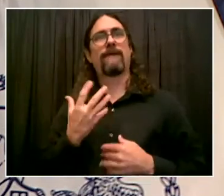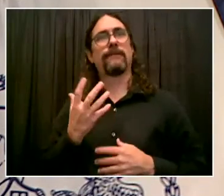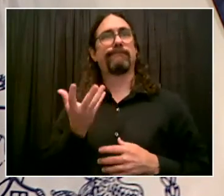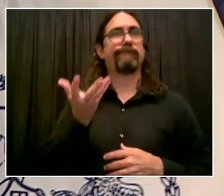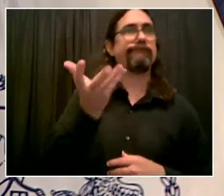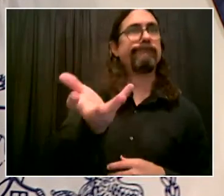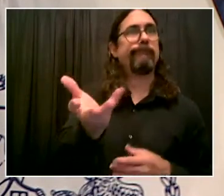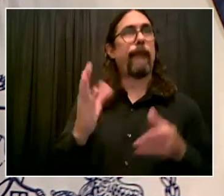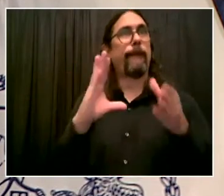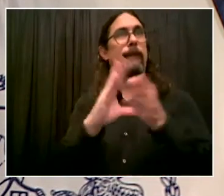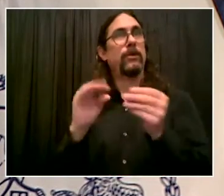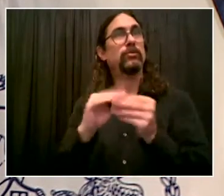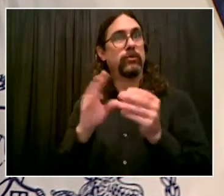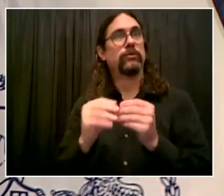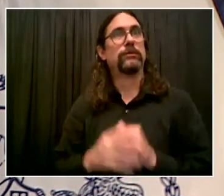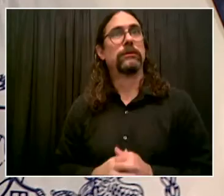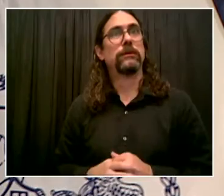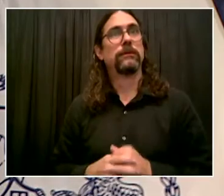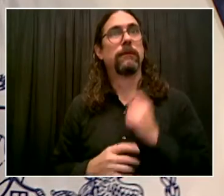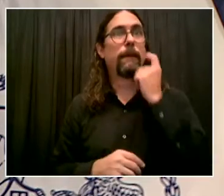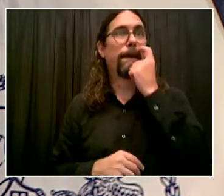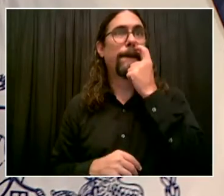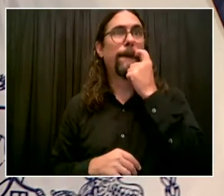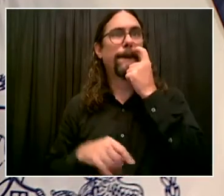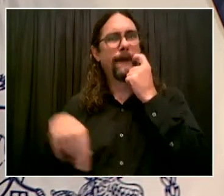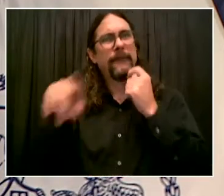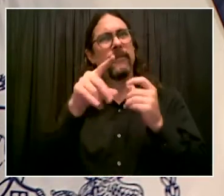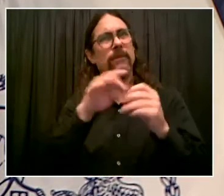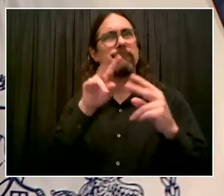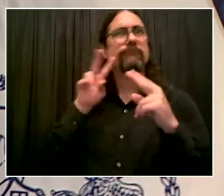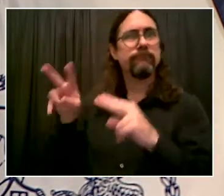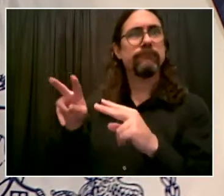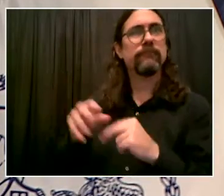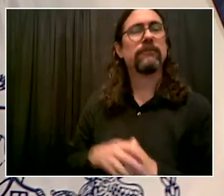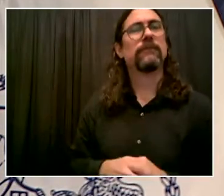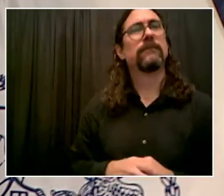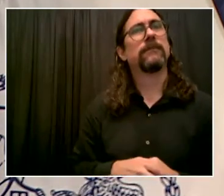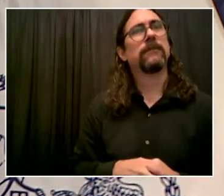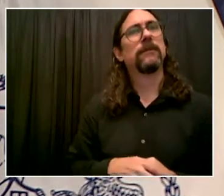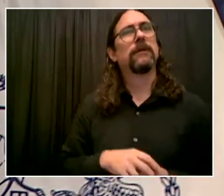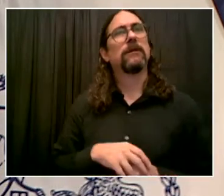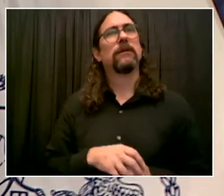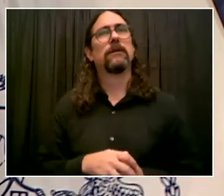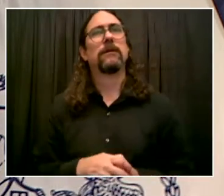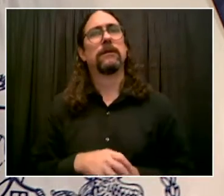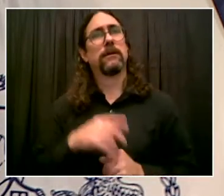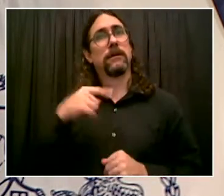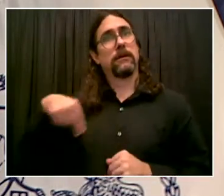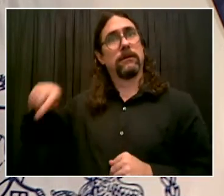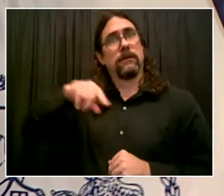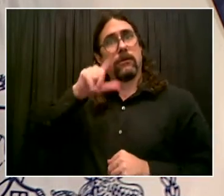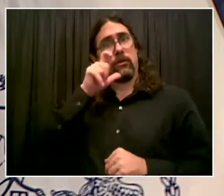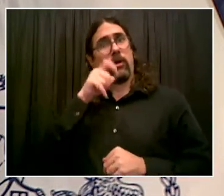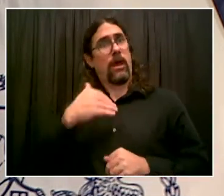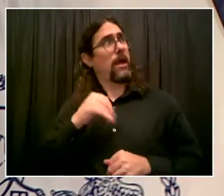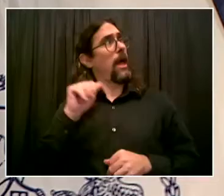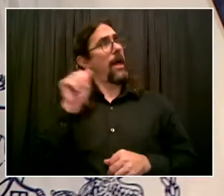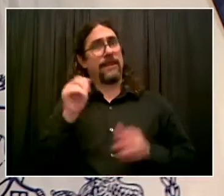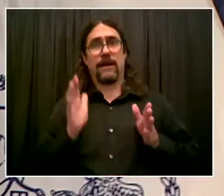POWERFUL STEMATENT. PEOPLE LOOK UP TO ATHLETES AND THE FOLKS WHO RUN THE TEAMS. WHEN THEY SPEAK